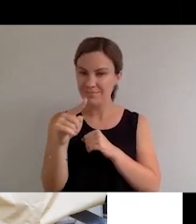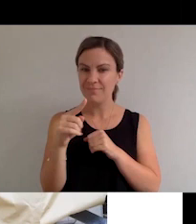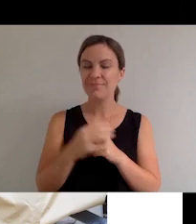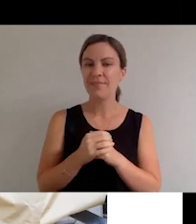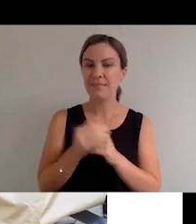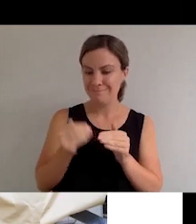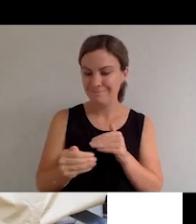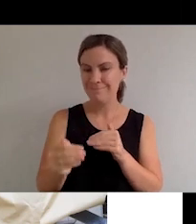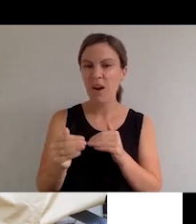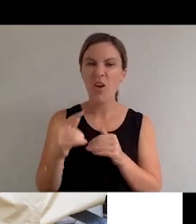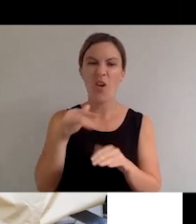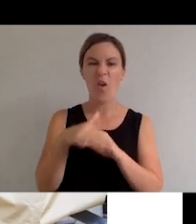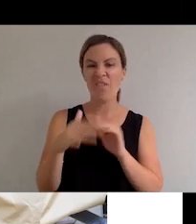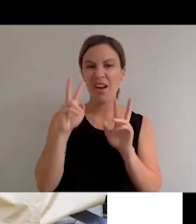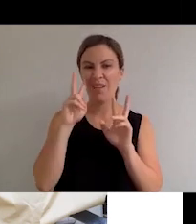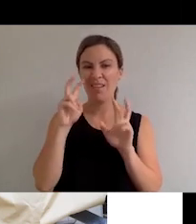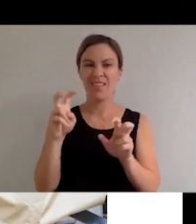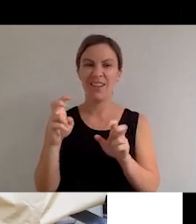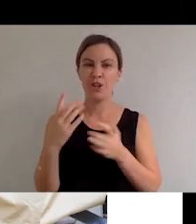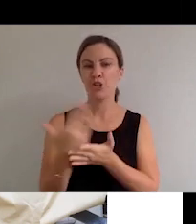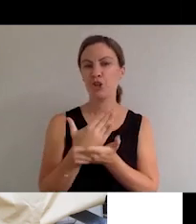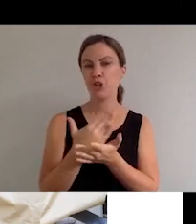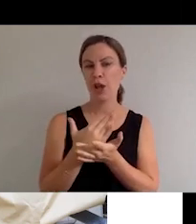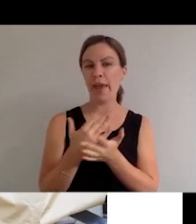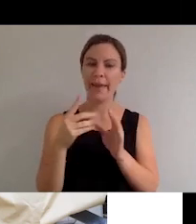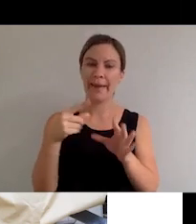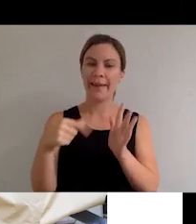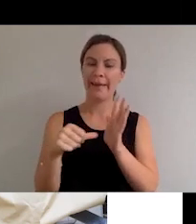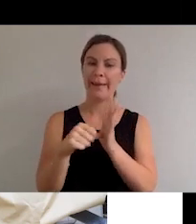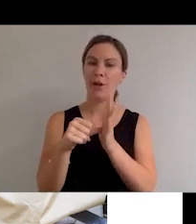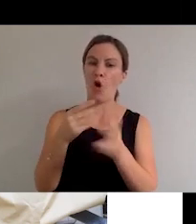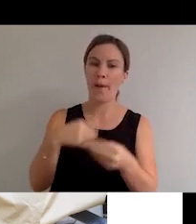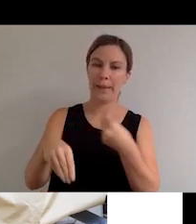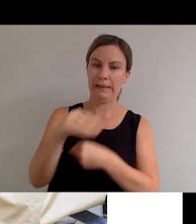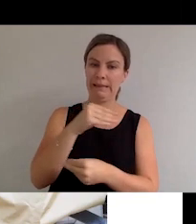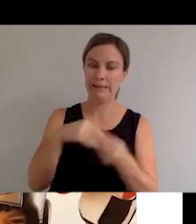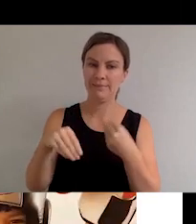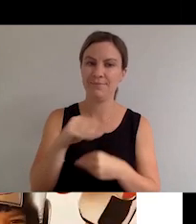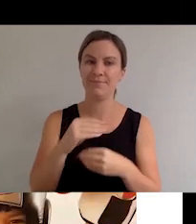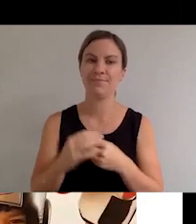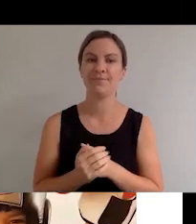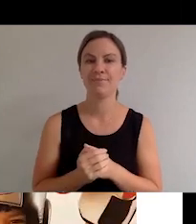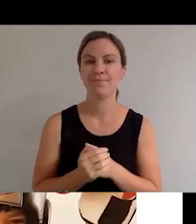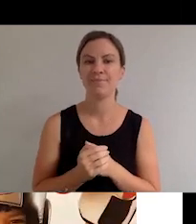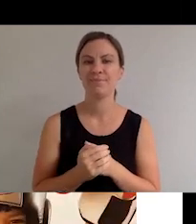OK. Kevin, do you mind flicking to the next slide, please? Thank you, Judith.